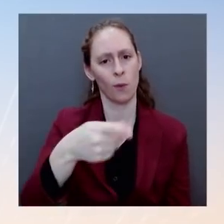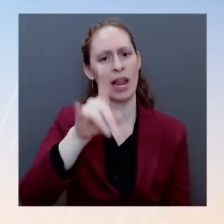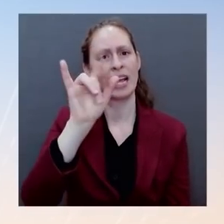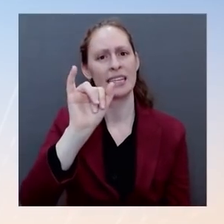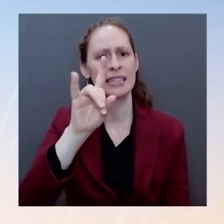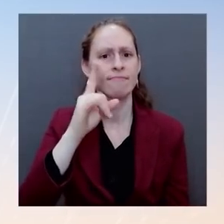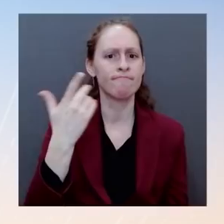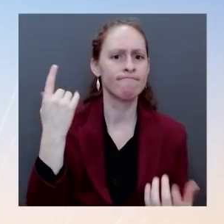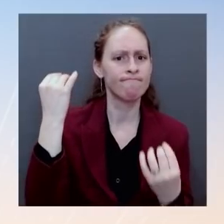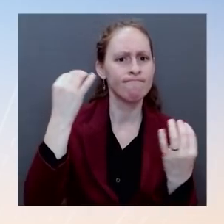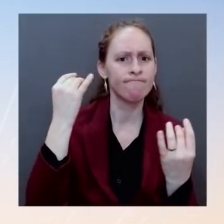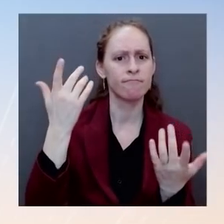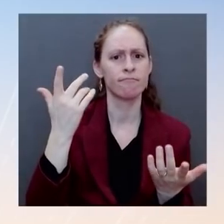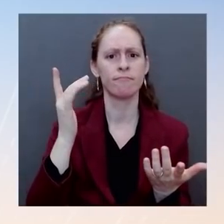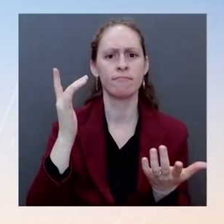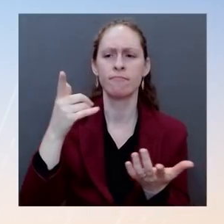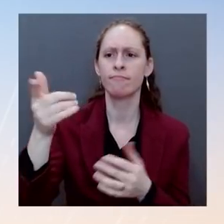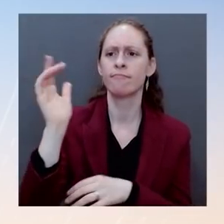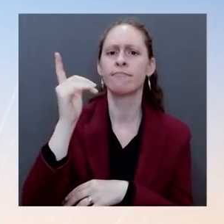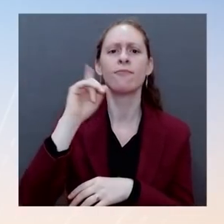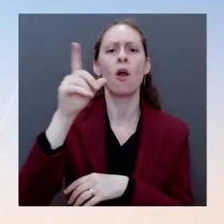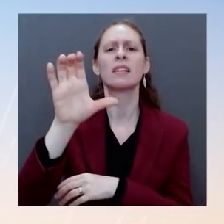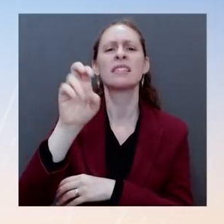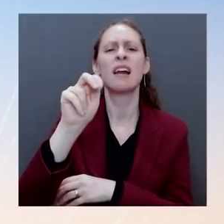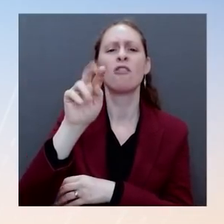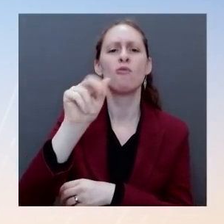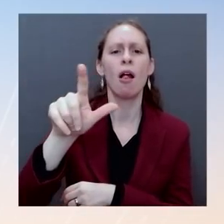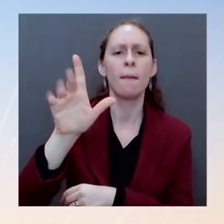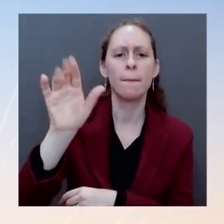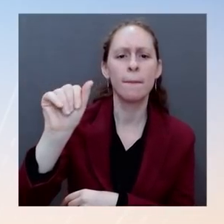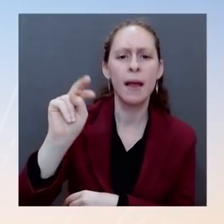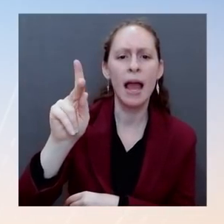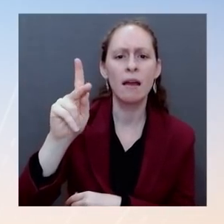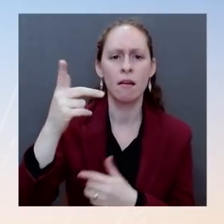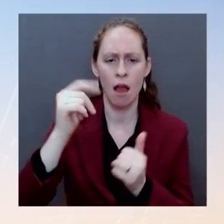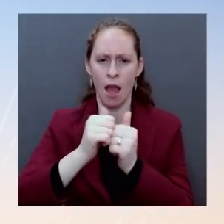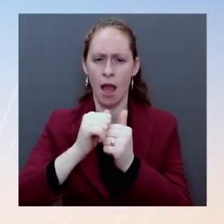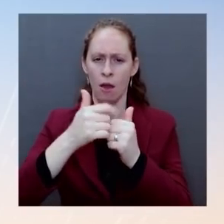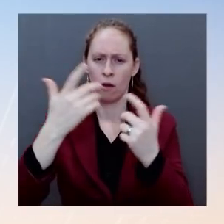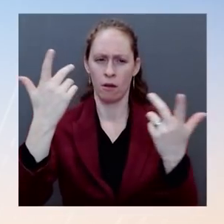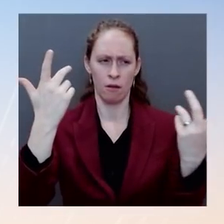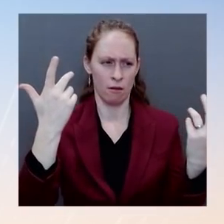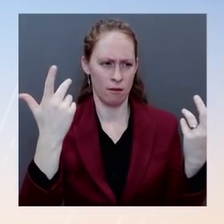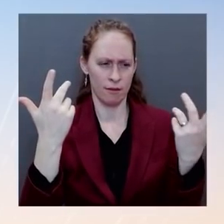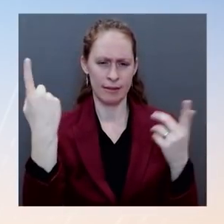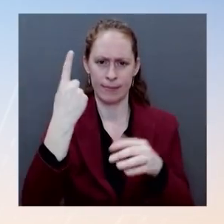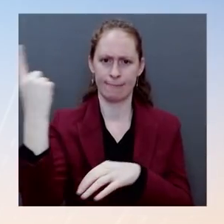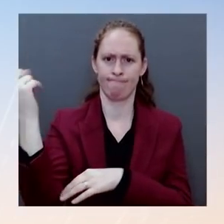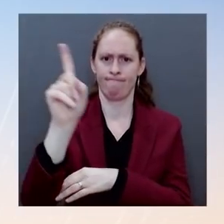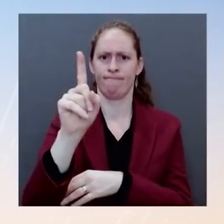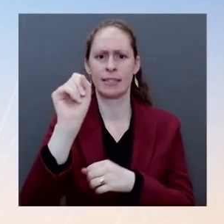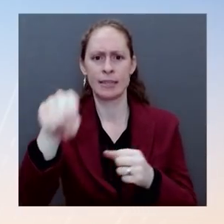see around corners and address crises. Six weeks later, we don't have picks. So I guess my question is: What's the holdup? What changed?